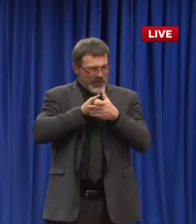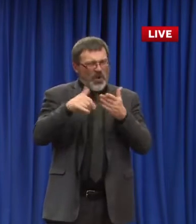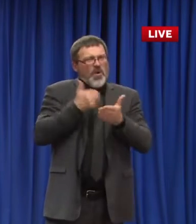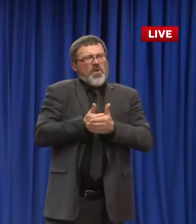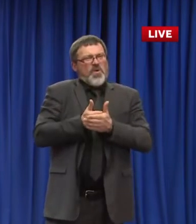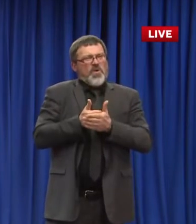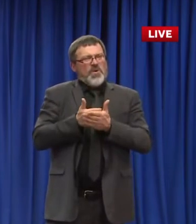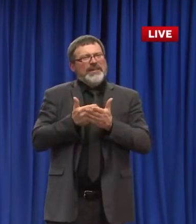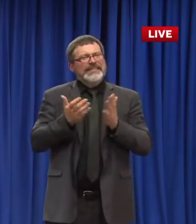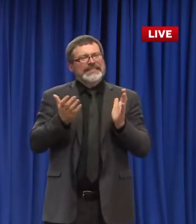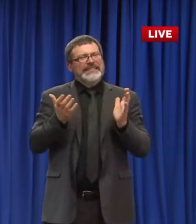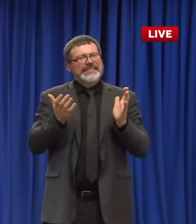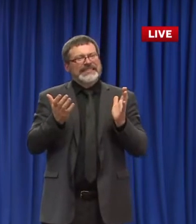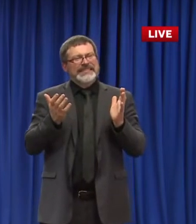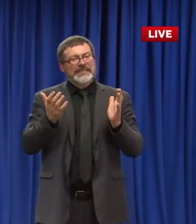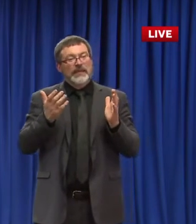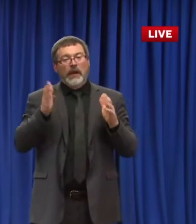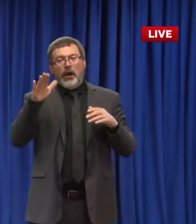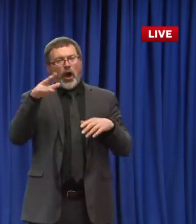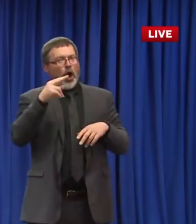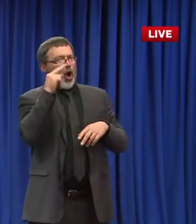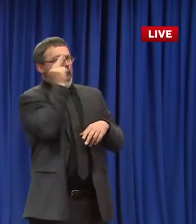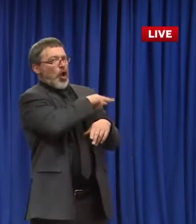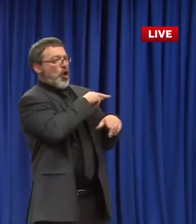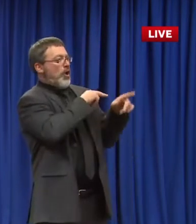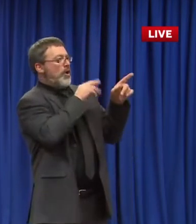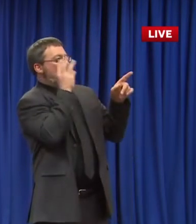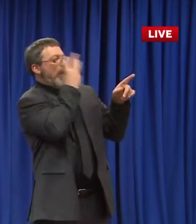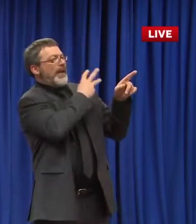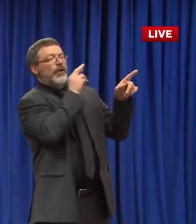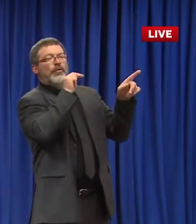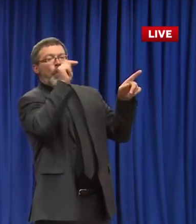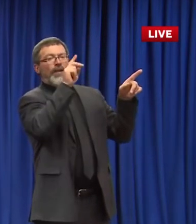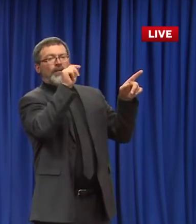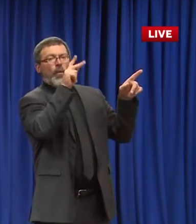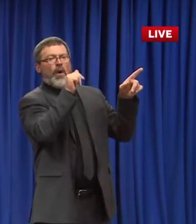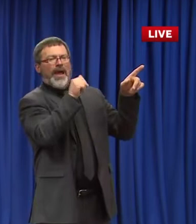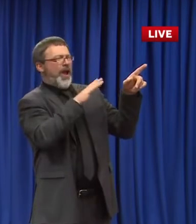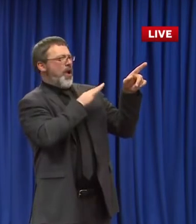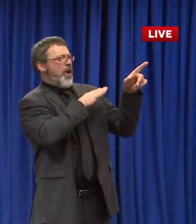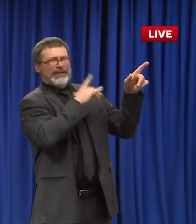NEW YORK AND MASSACHUSETTS. THEY’RE JUST A DIFFERENT VARIABLES IN THE DIFFERENT PARTS OF THE COUNTRY. SO I UNDERSTAND OTHER SOMEONE MIGHT SAY WELL LOOK WHAT THEY’RE DOING IN NORTH DAKOTA. WELL, THAT’S GREAT.